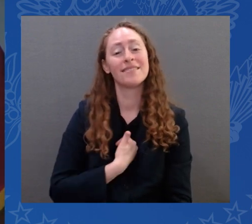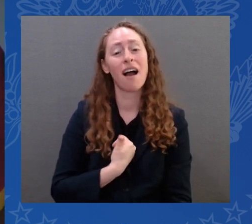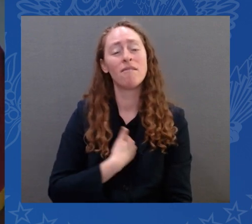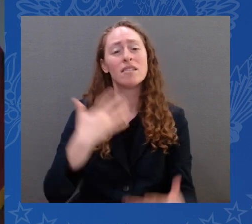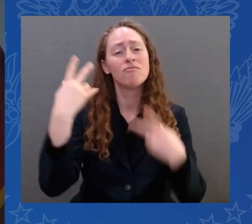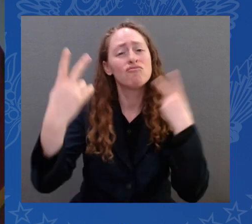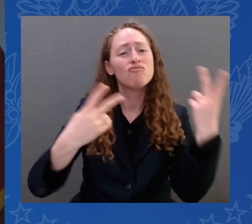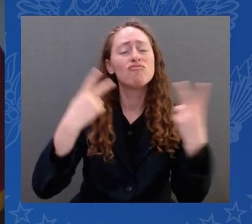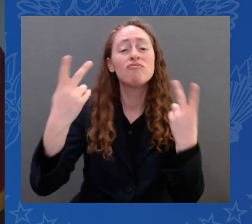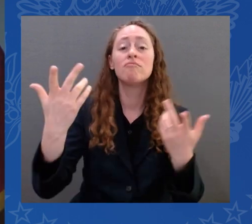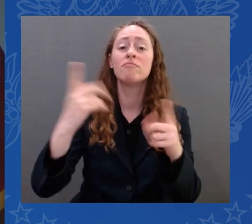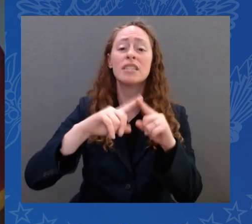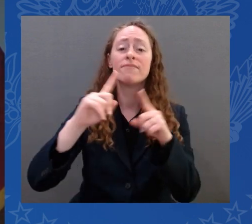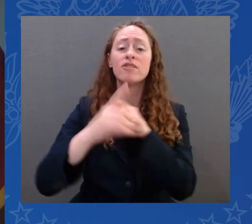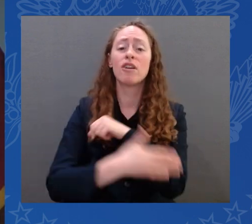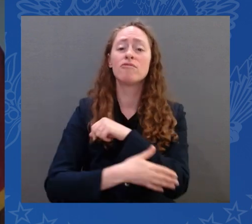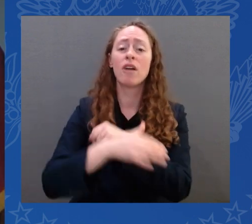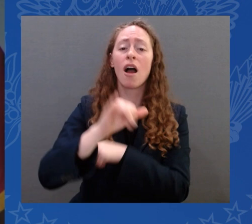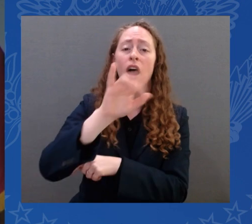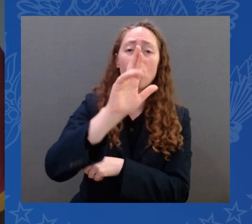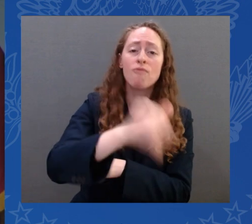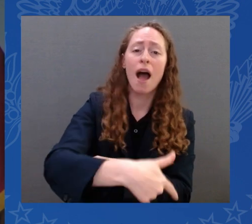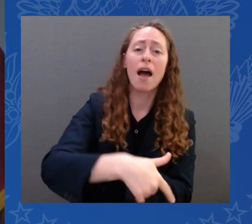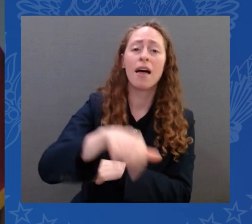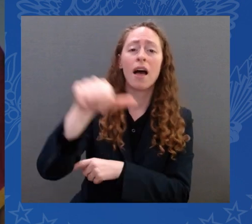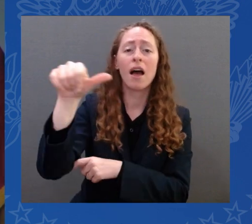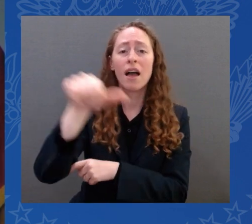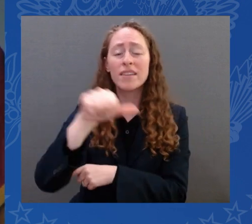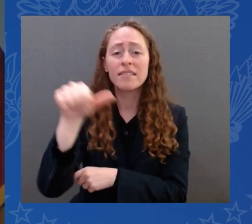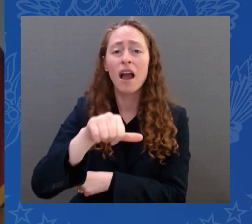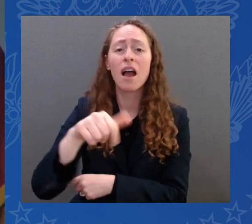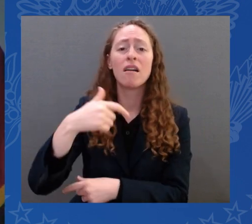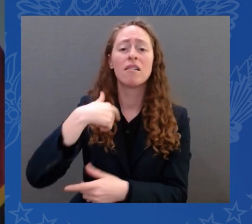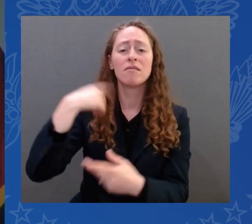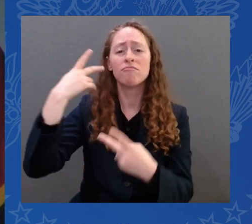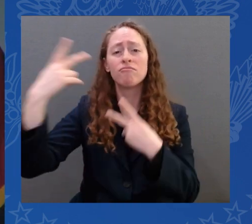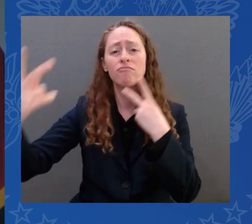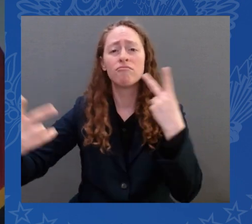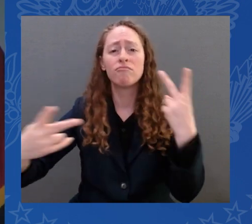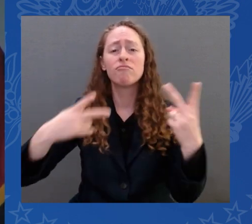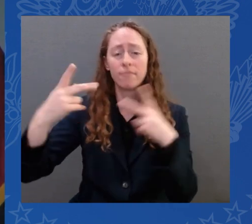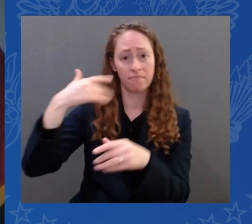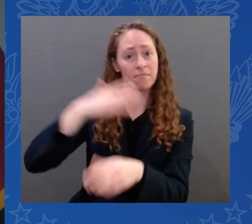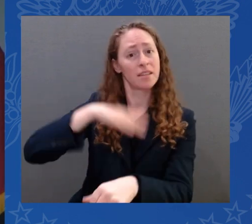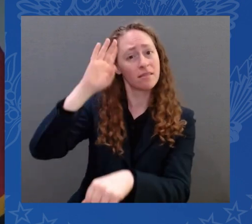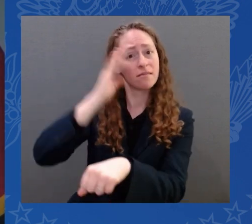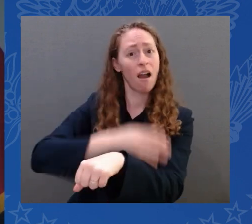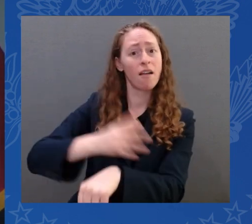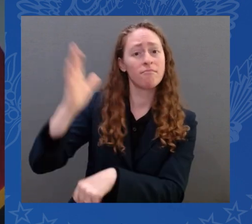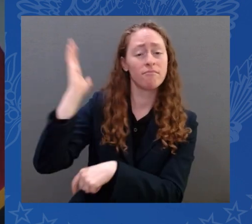My son spent a year in Iraq, won the Bronze Star, Conspicuous Service Medal. I lost him.